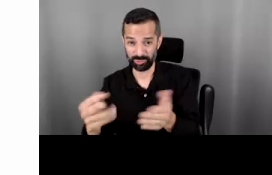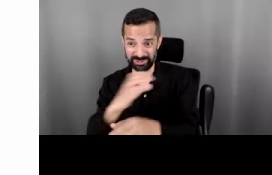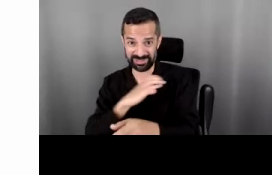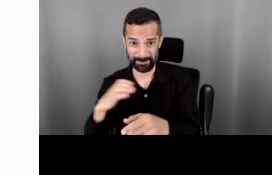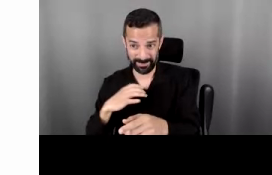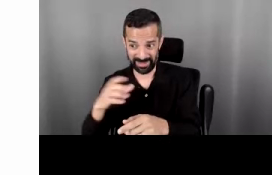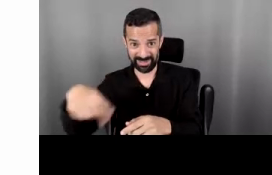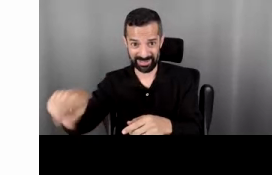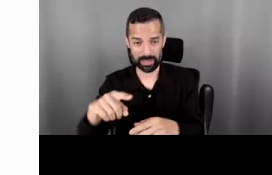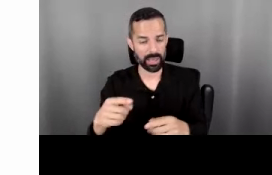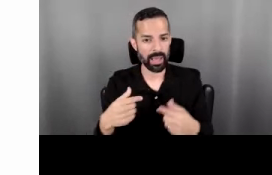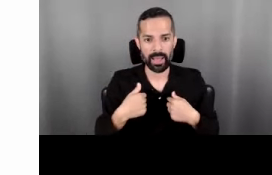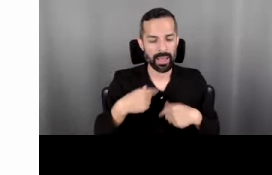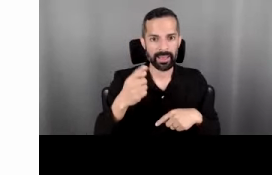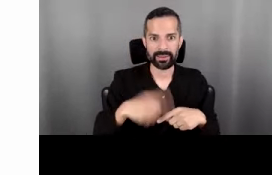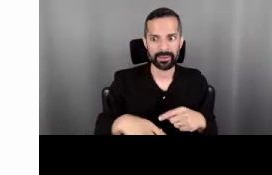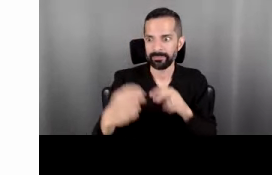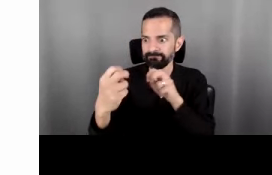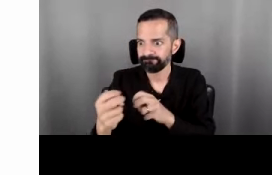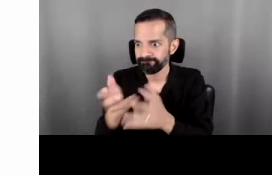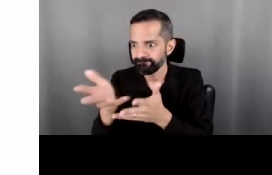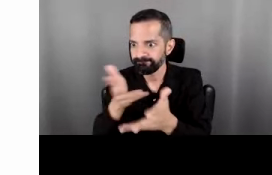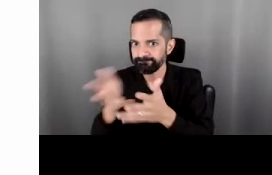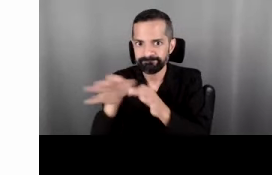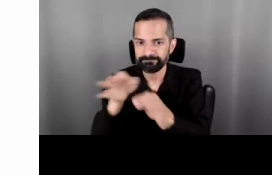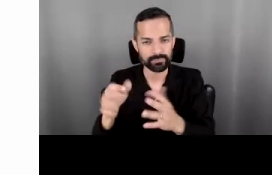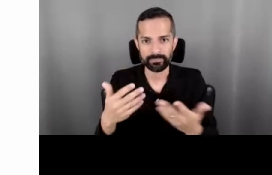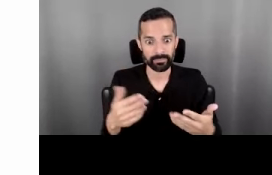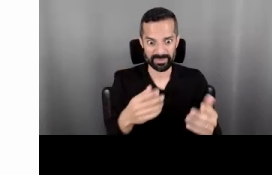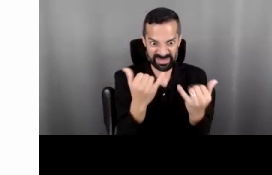to talk to the responsible person, this is the area that,